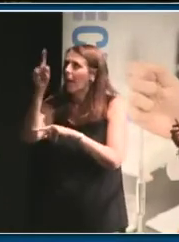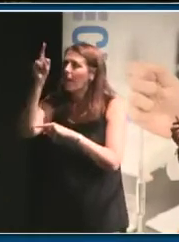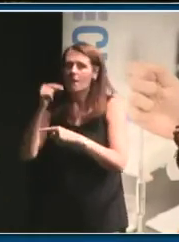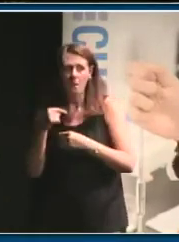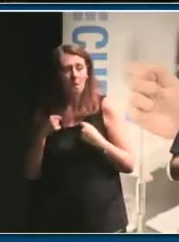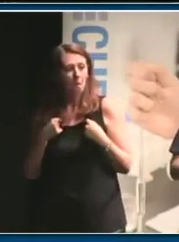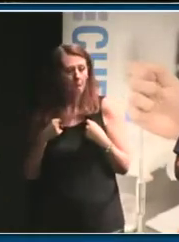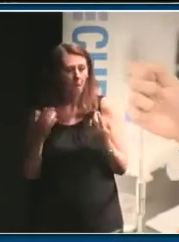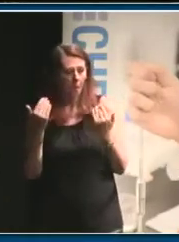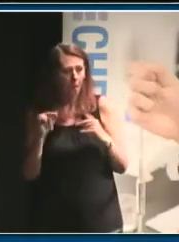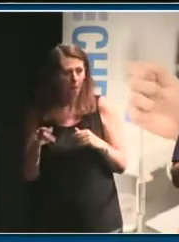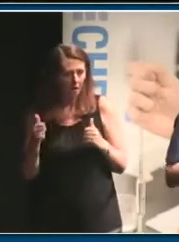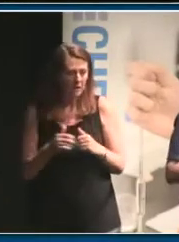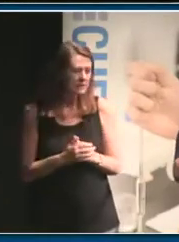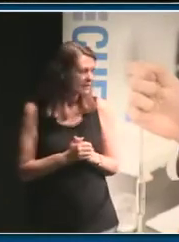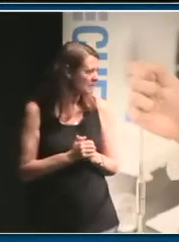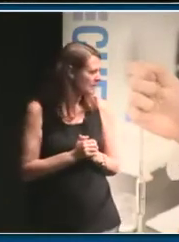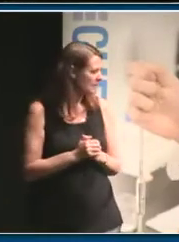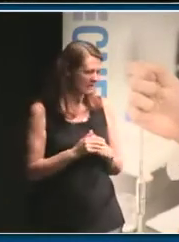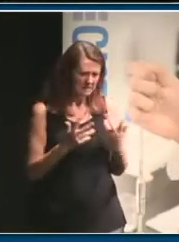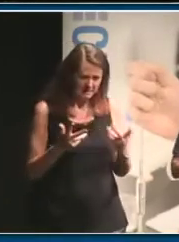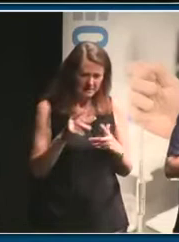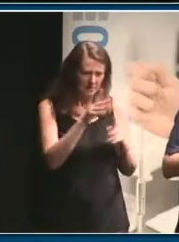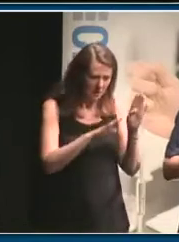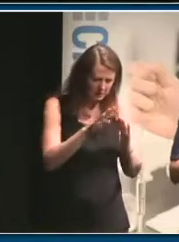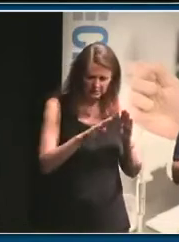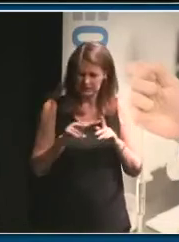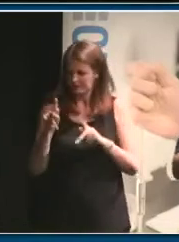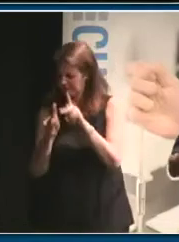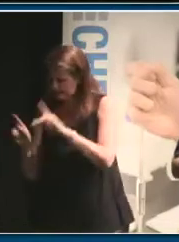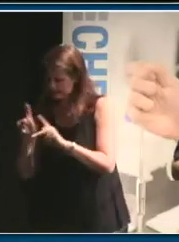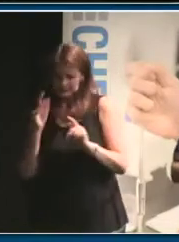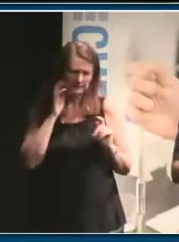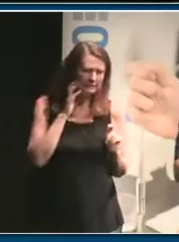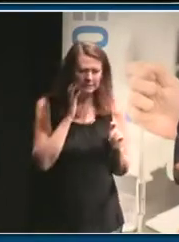cool. So biology, physics, biology, physics and so in a moment of indecision I added it